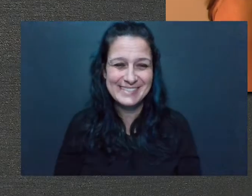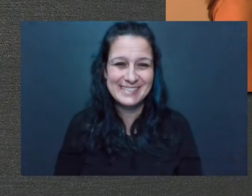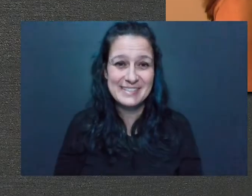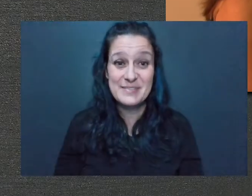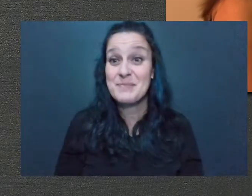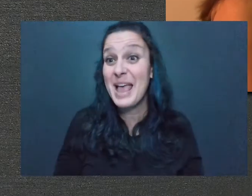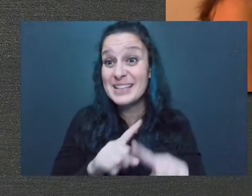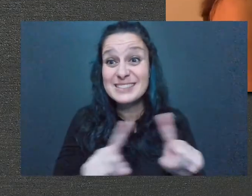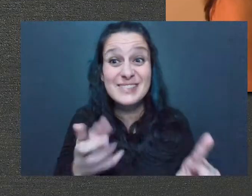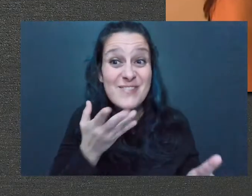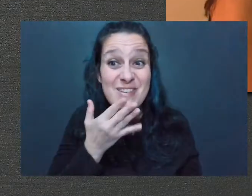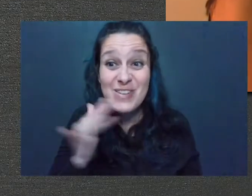and colors too.